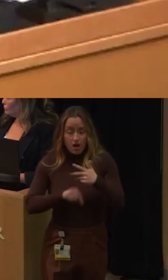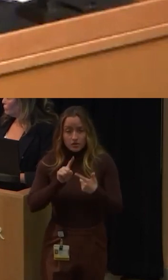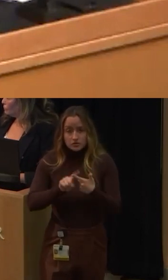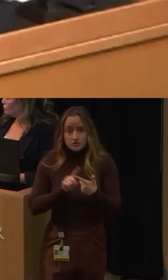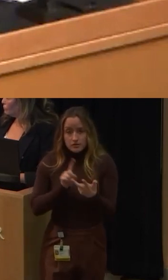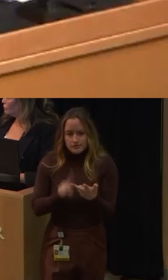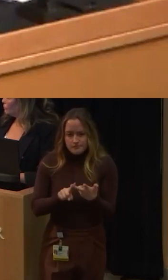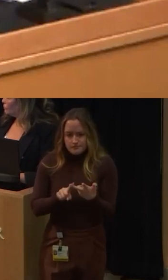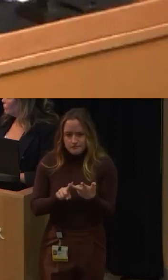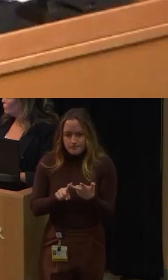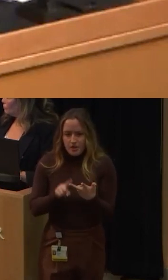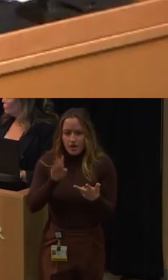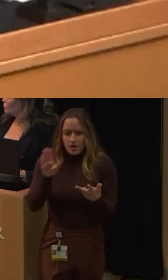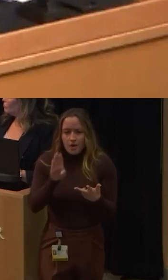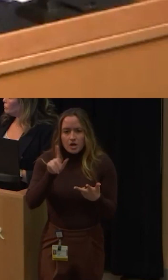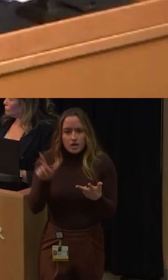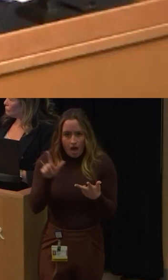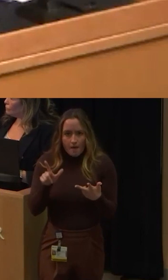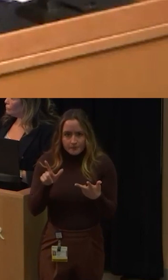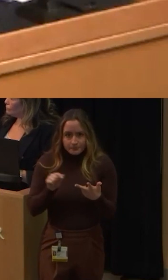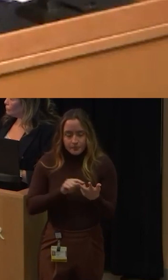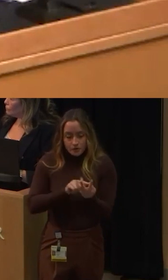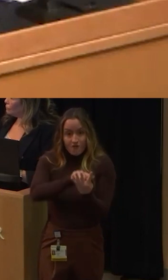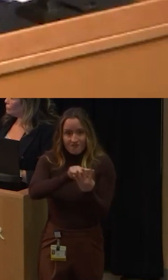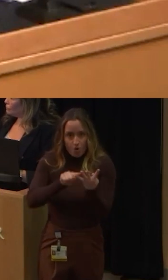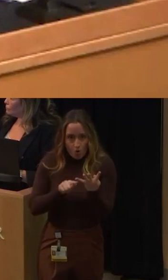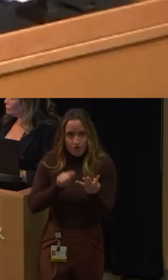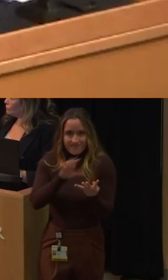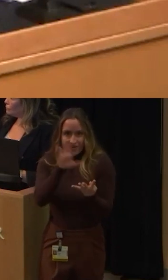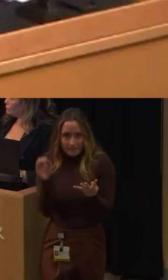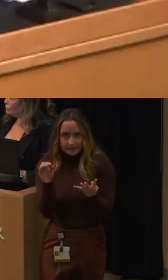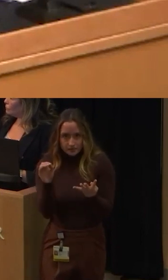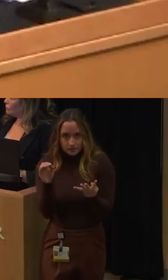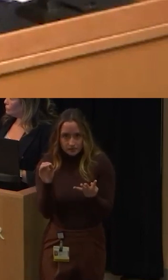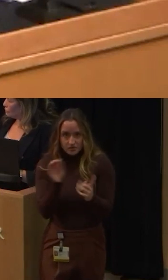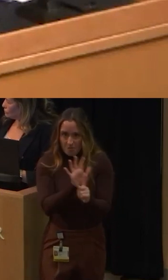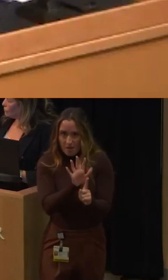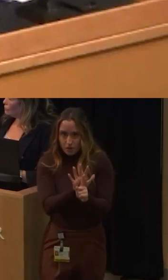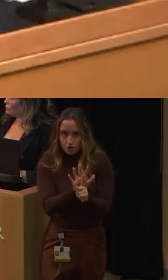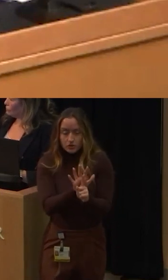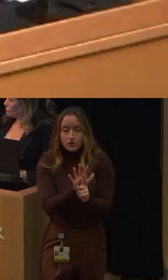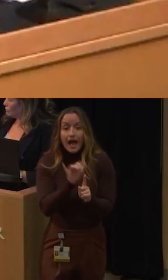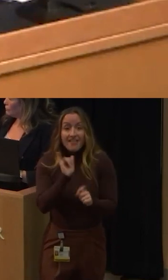and the two different General Motors plants. Those were jobs that paid people living wages,